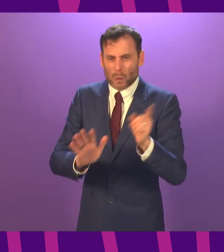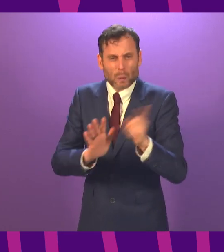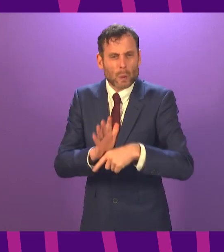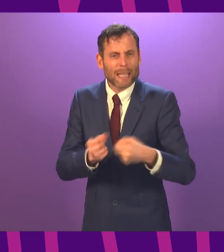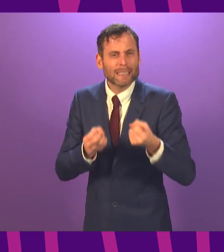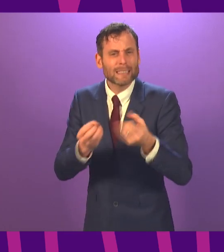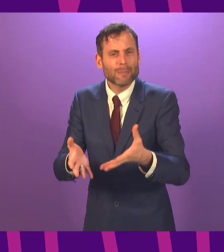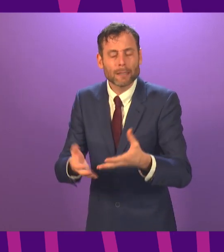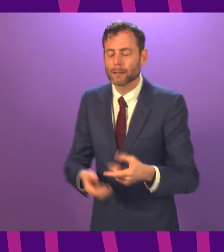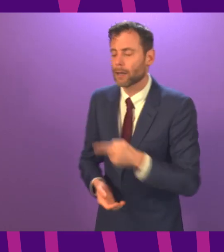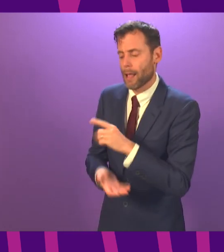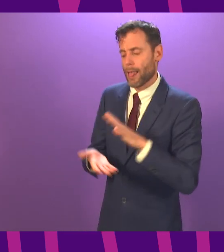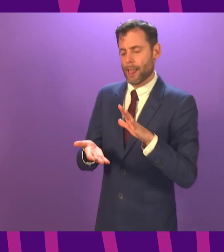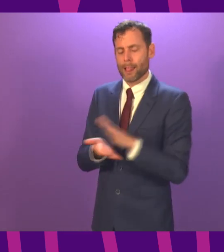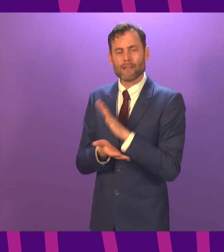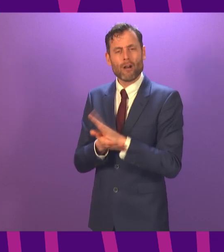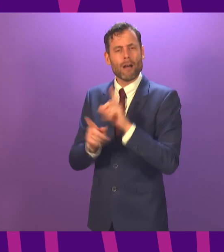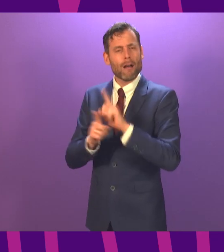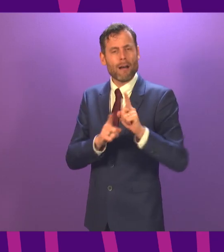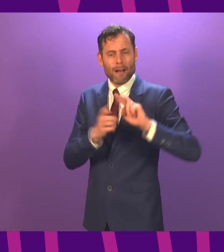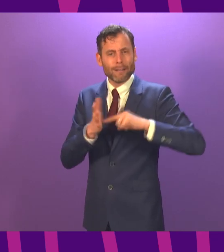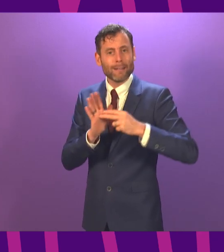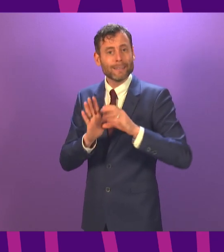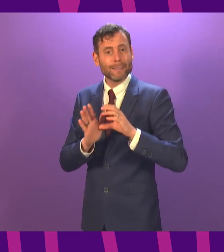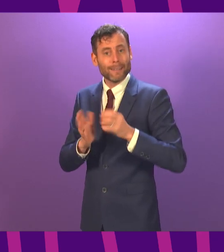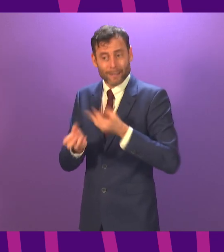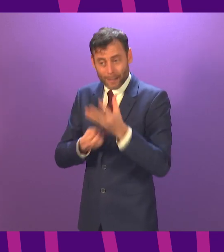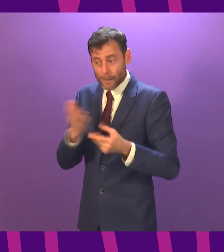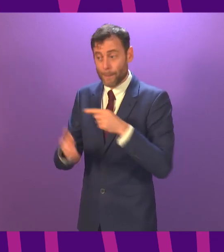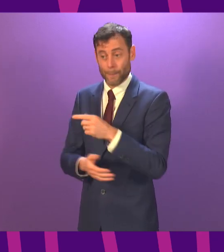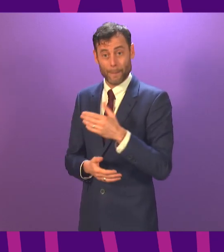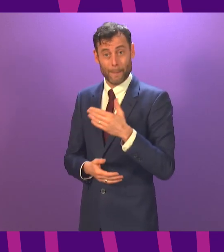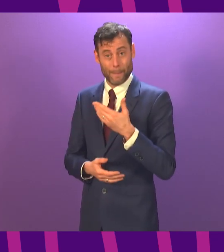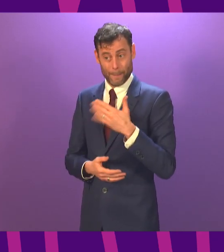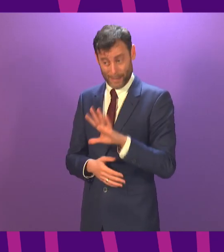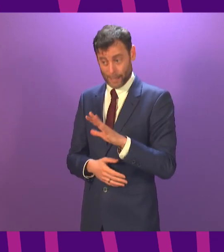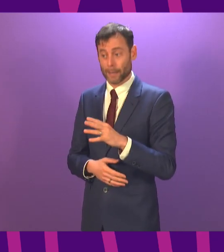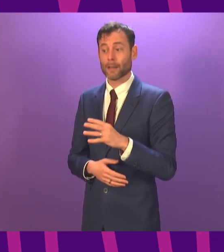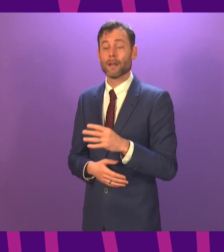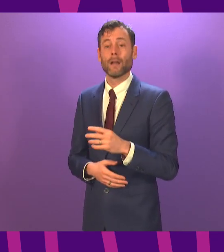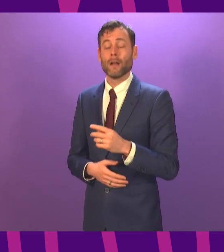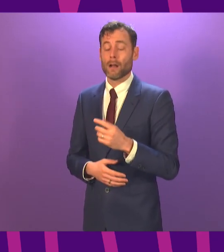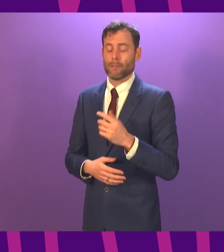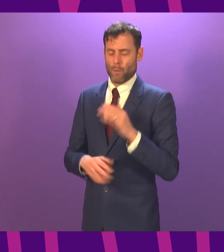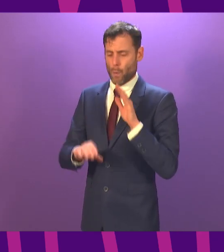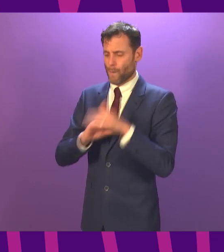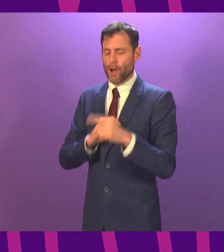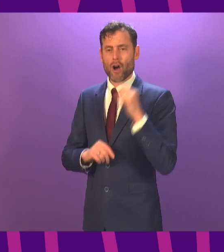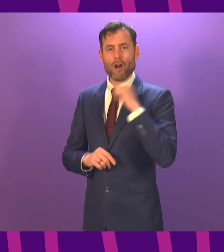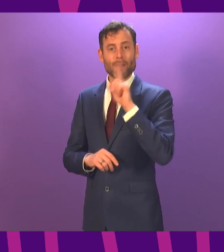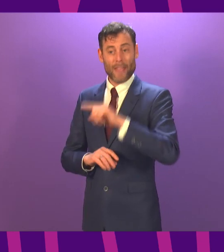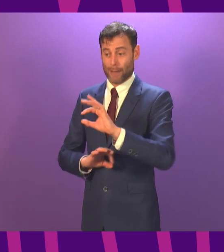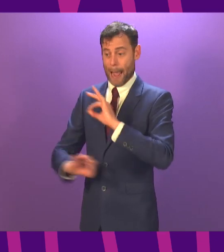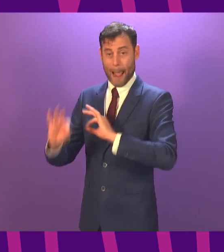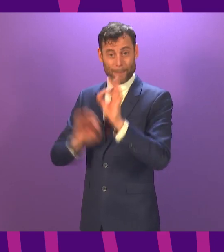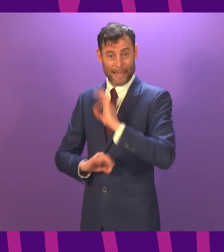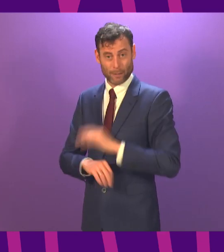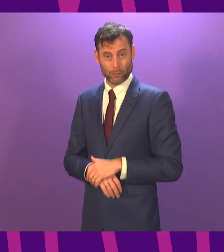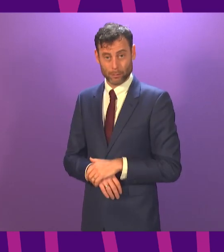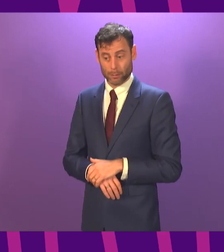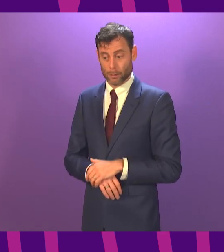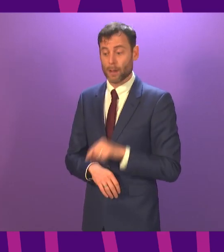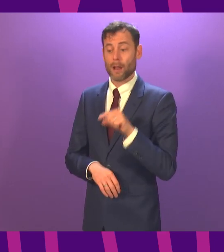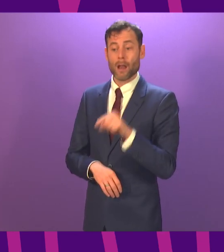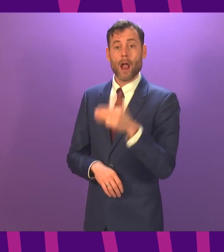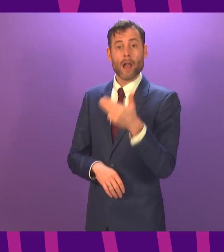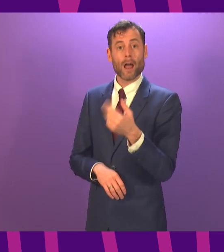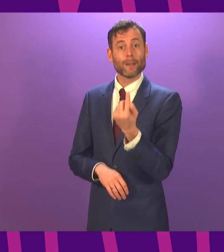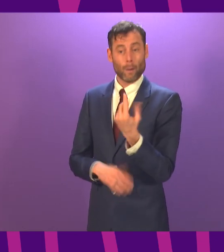scheme. However, as of 8 December, only 91,000 had been processed. Those schemes closed five